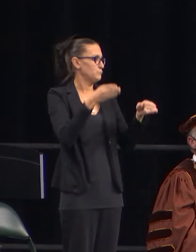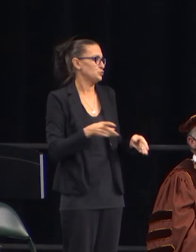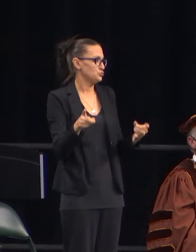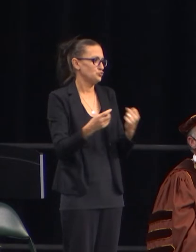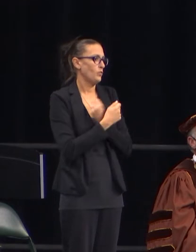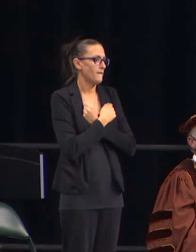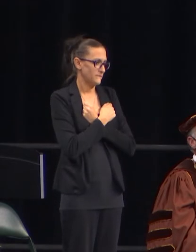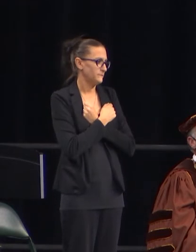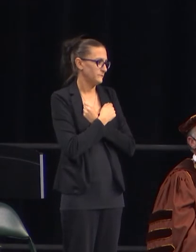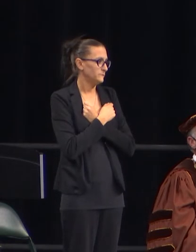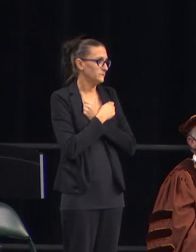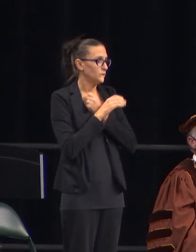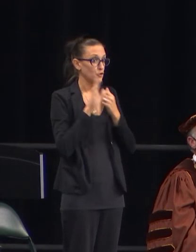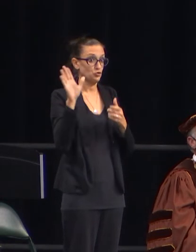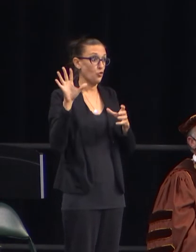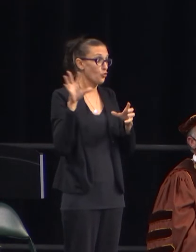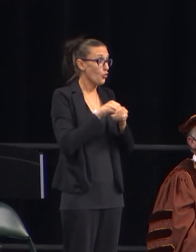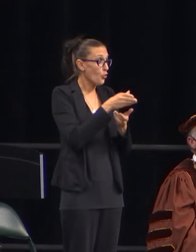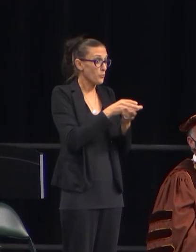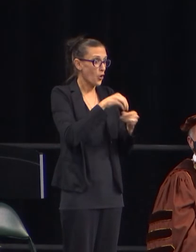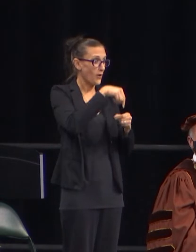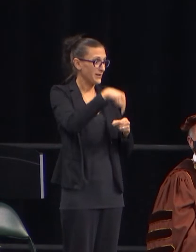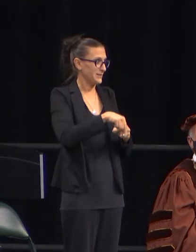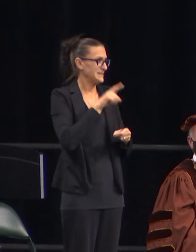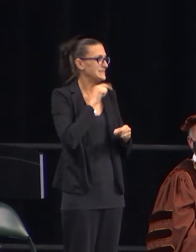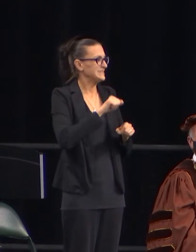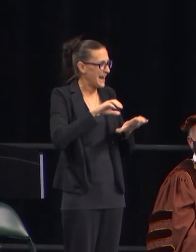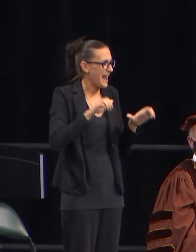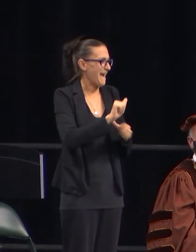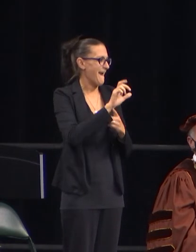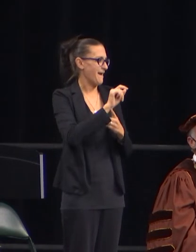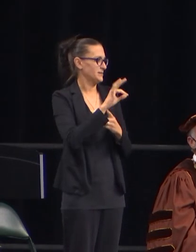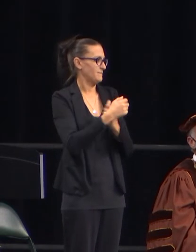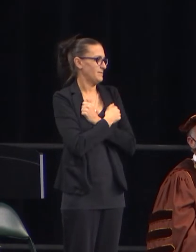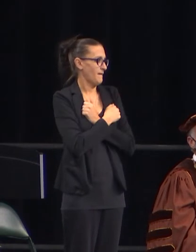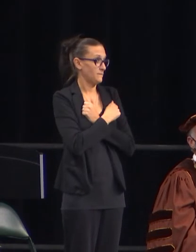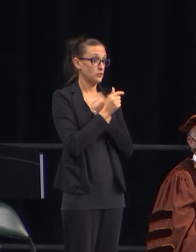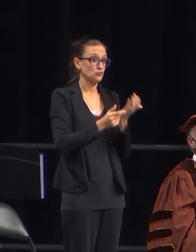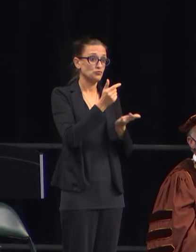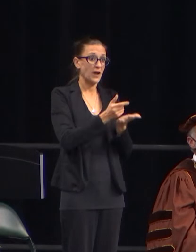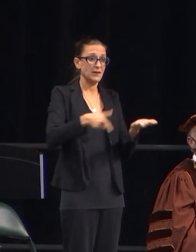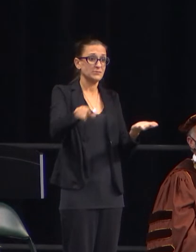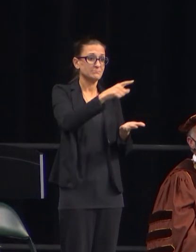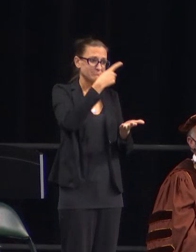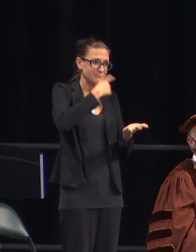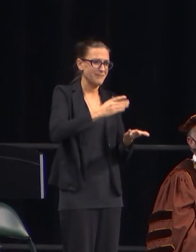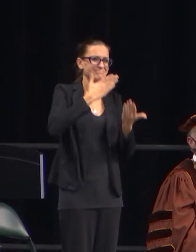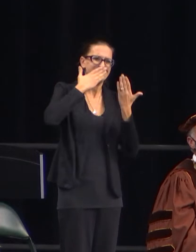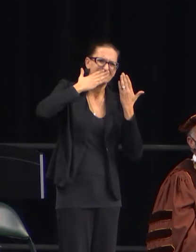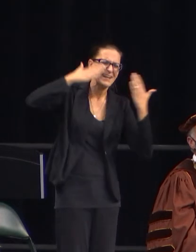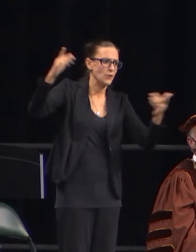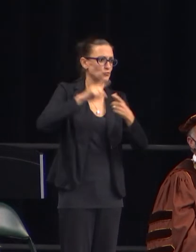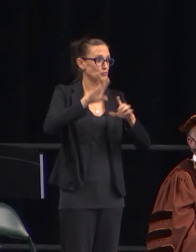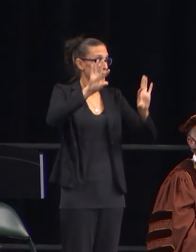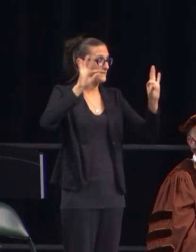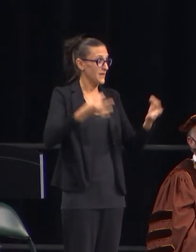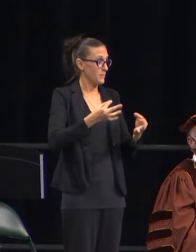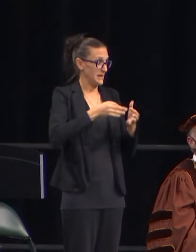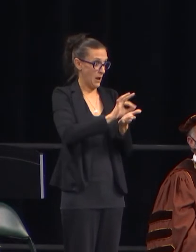Your part in all of this is an act of love. Graduates, can I have a big thank you to your family on three?